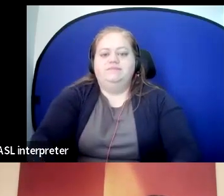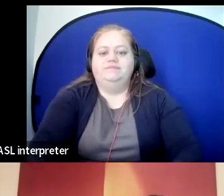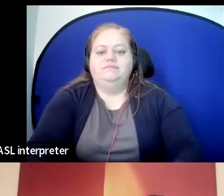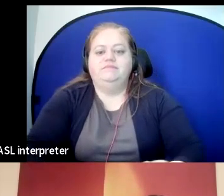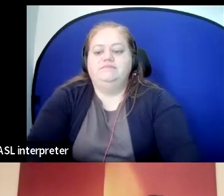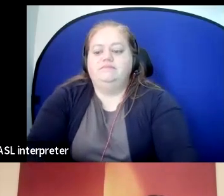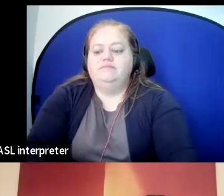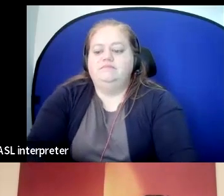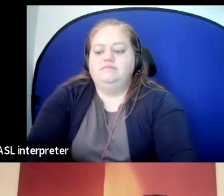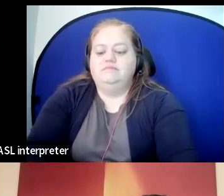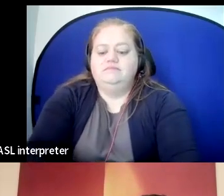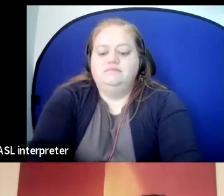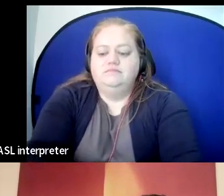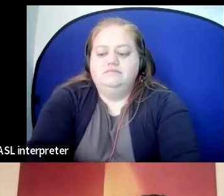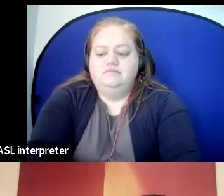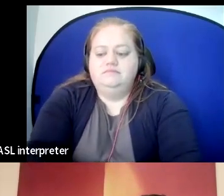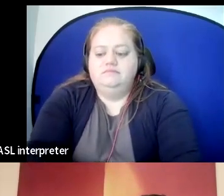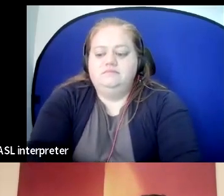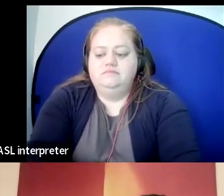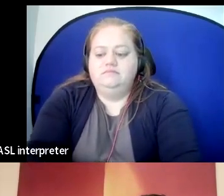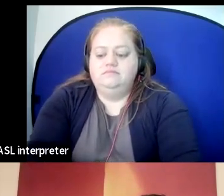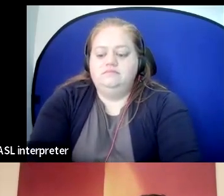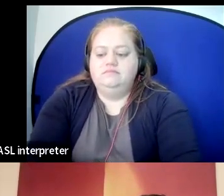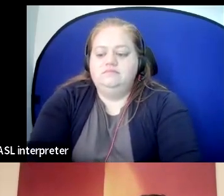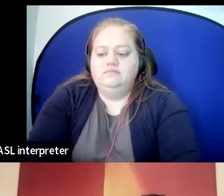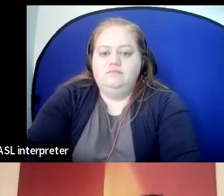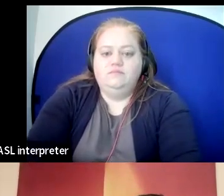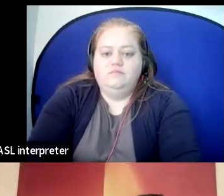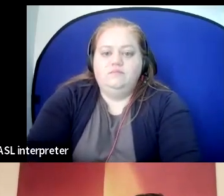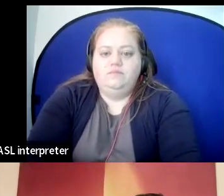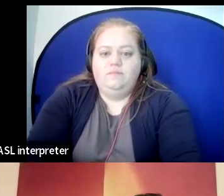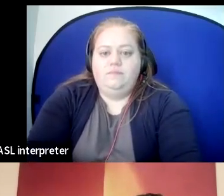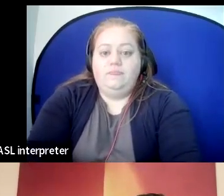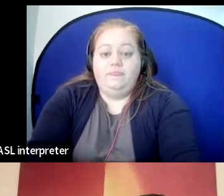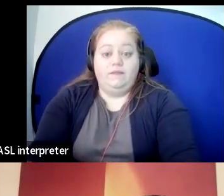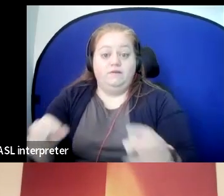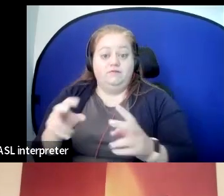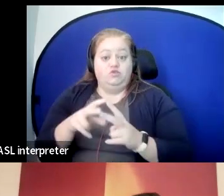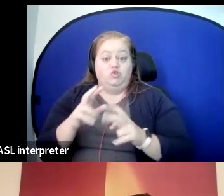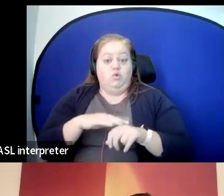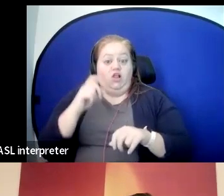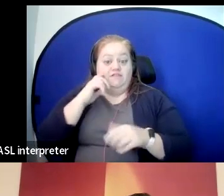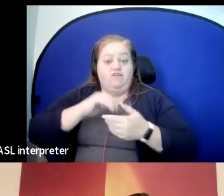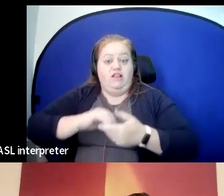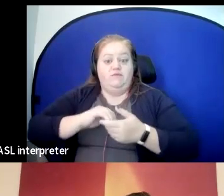So I heard two calls for collaboration. And both these teams are really open to learning and stretching